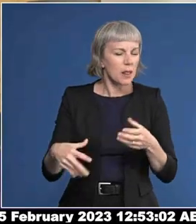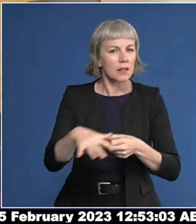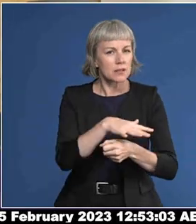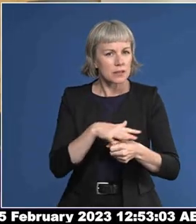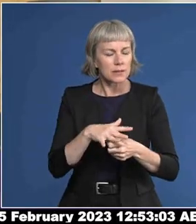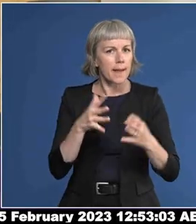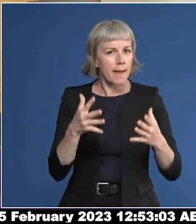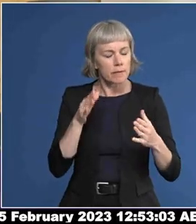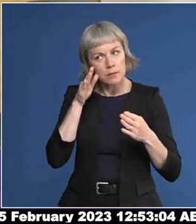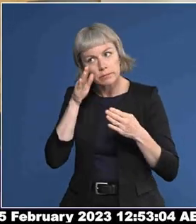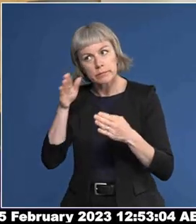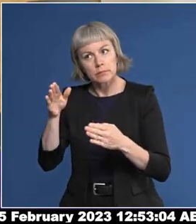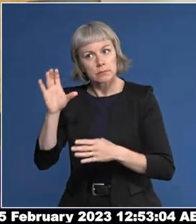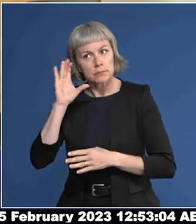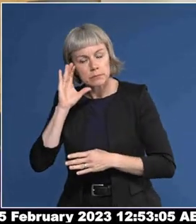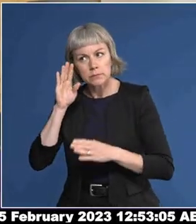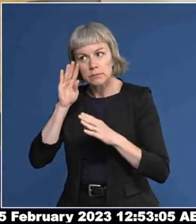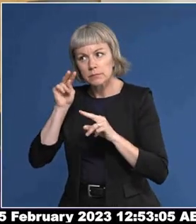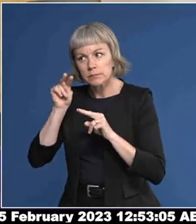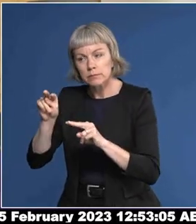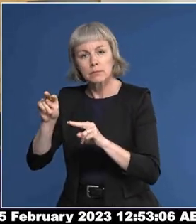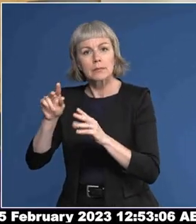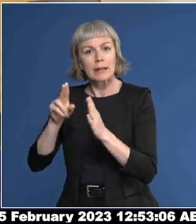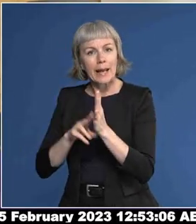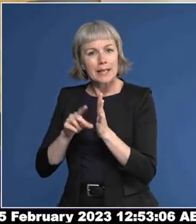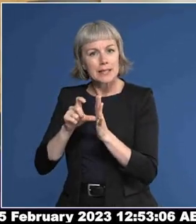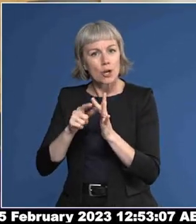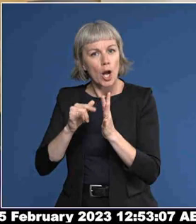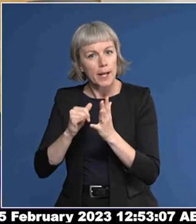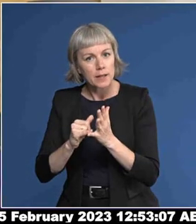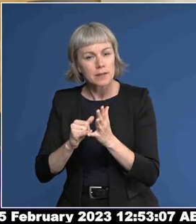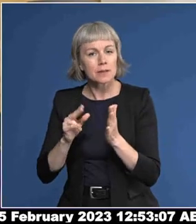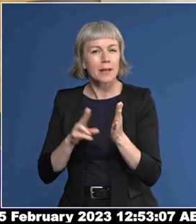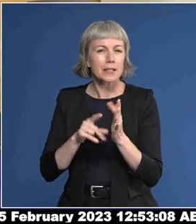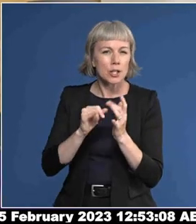So the NDIS Act sets out a lot of requirements, together with the practice